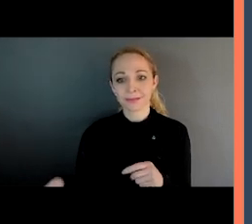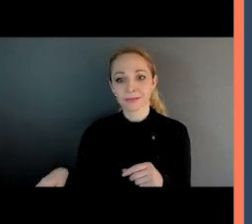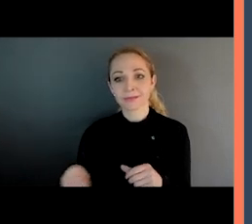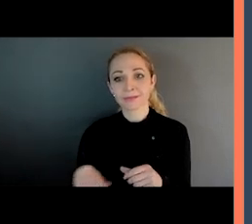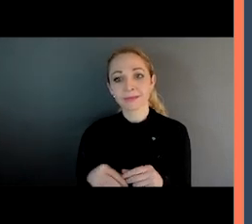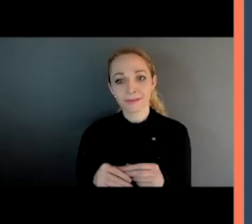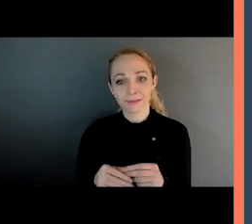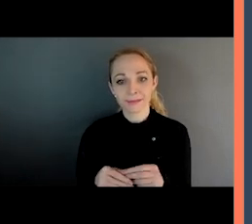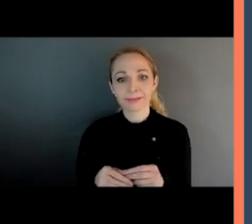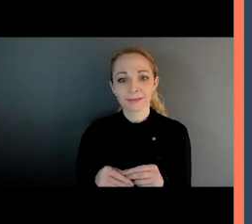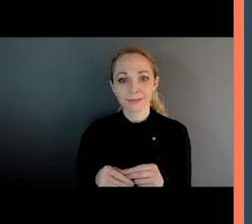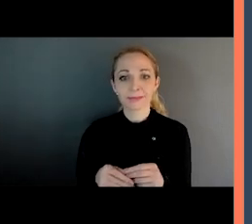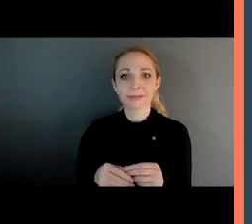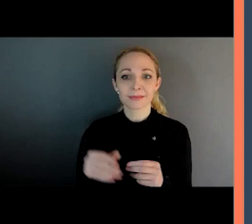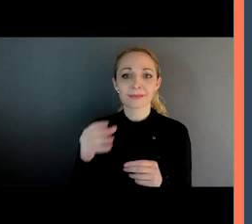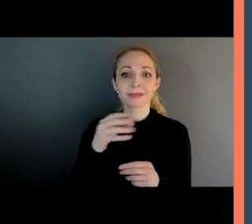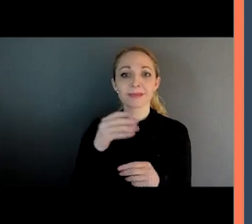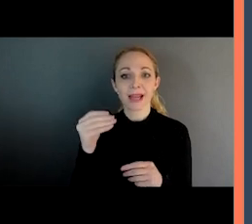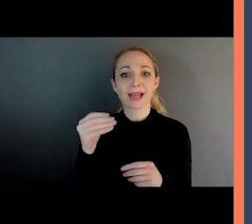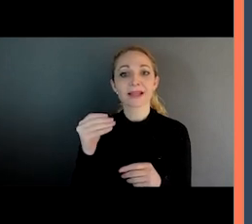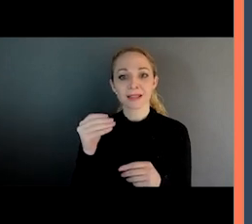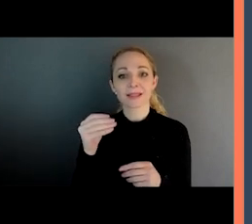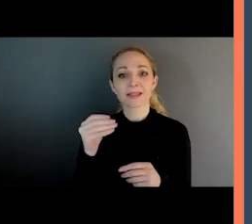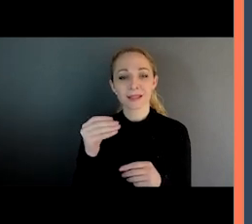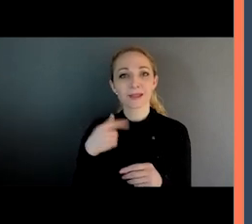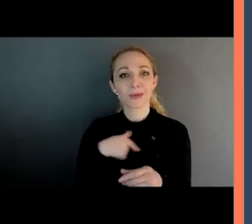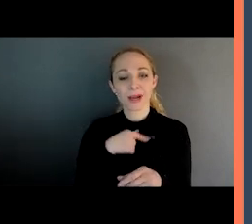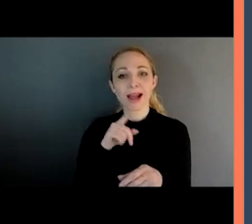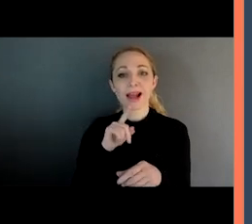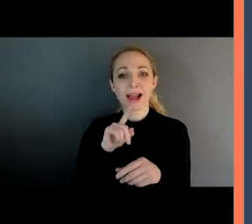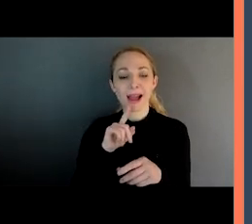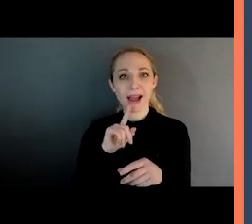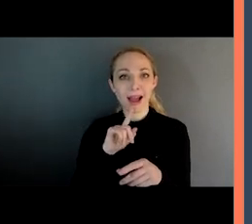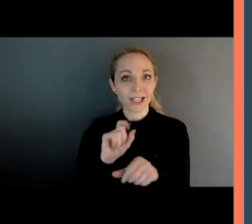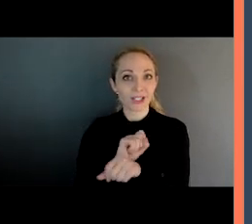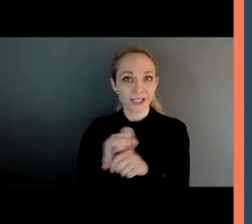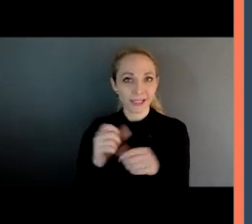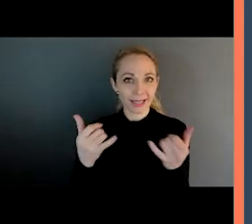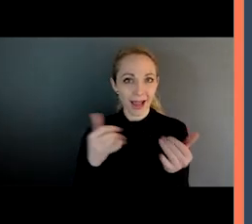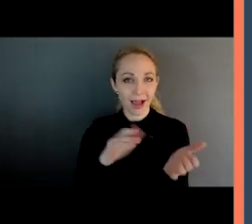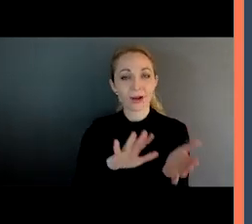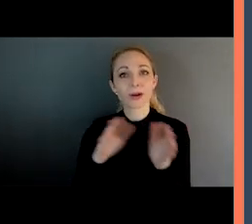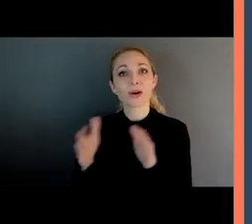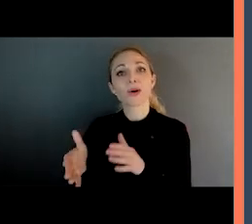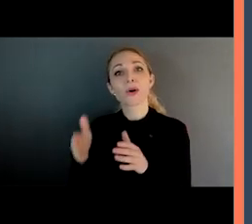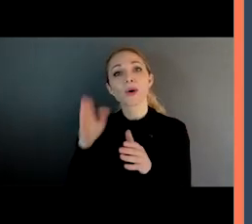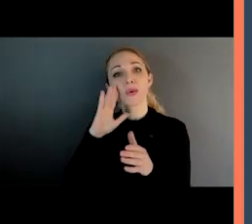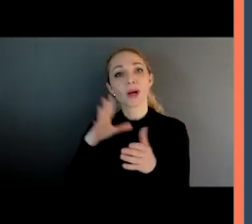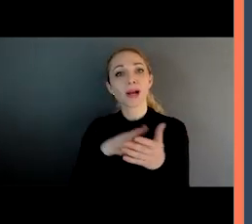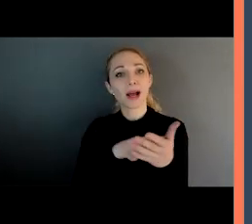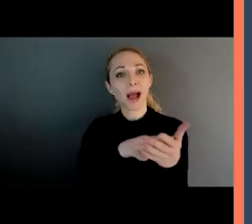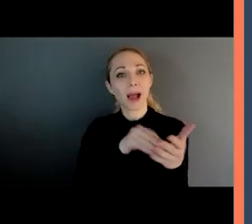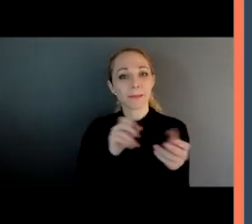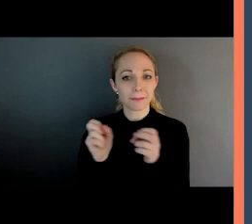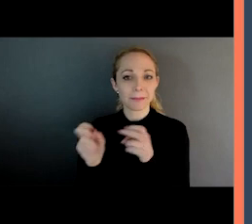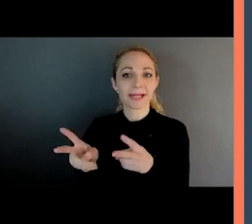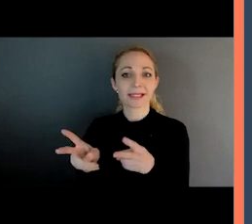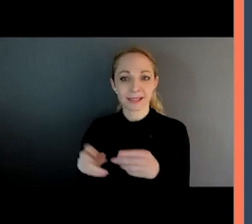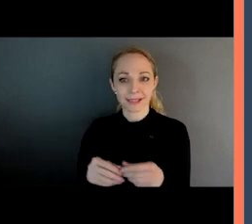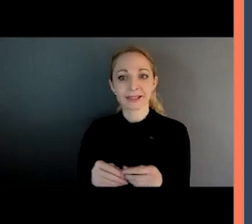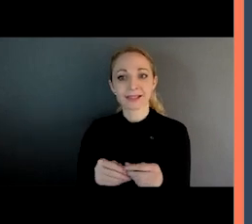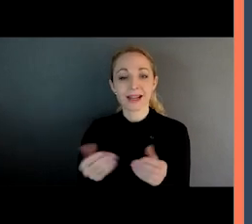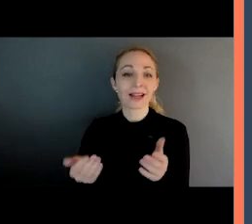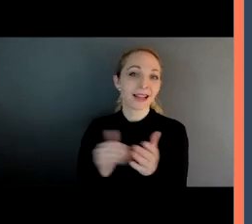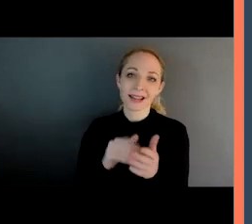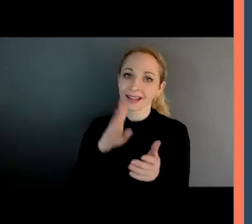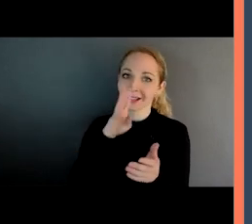AND WE ARE GOING TO COPY AND PASTE THIS, AGAIN IGNORE